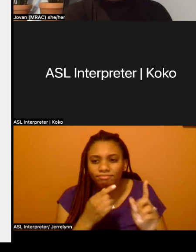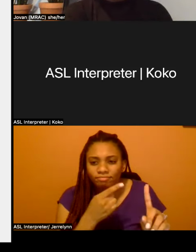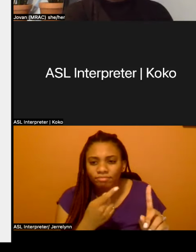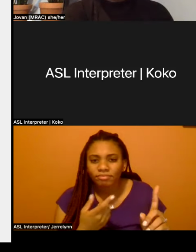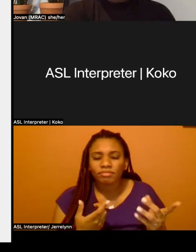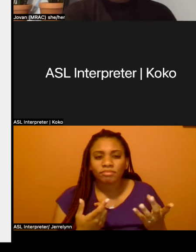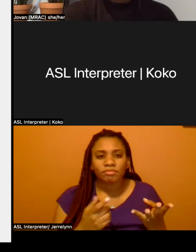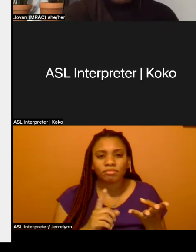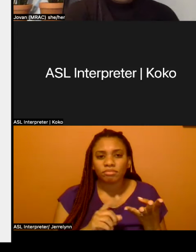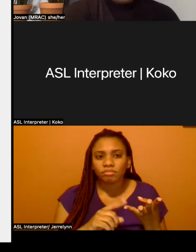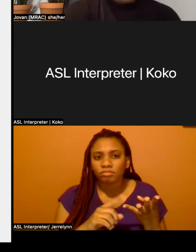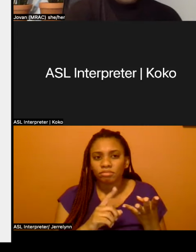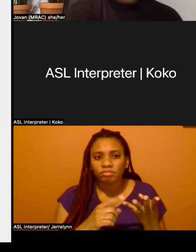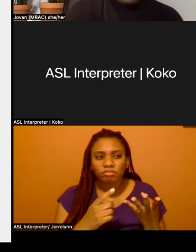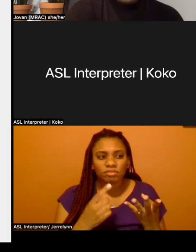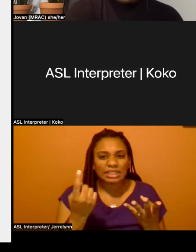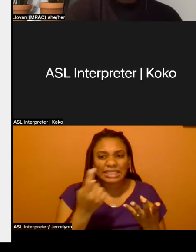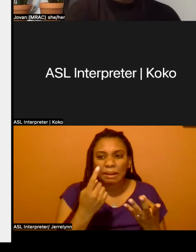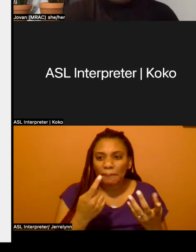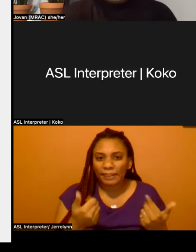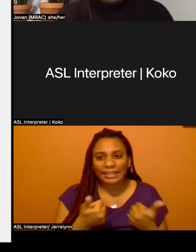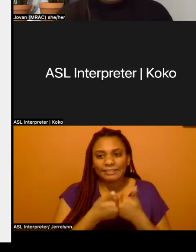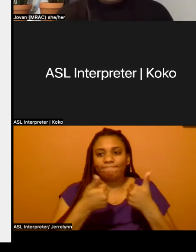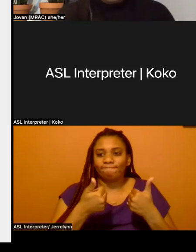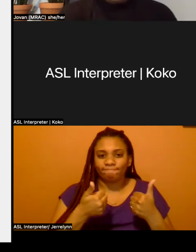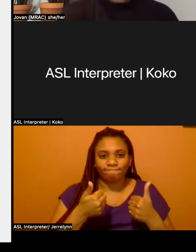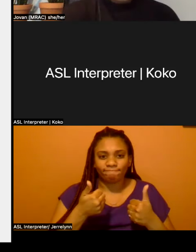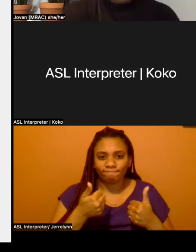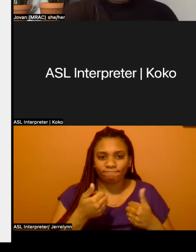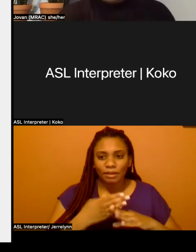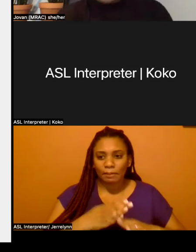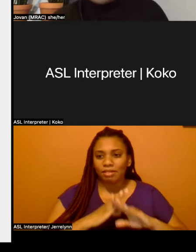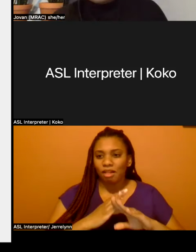What has prevented them from applying to grants in the past?